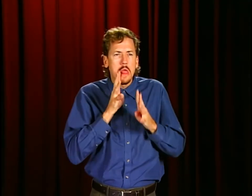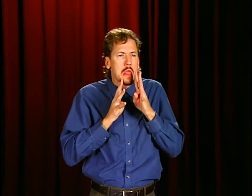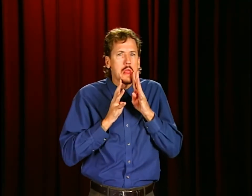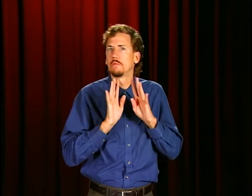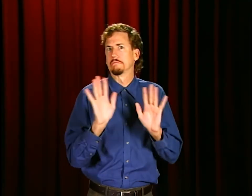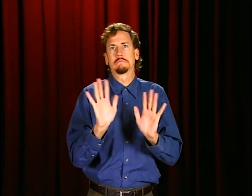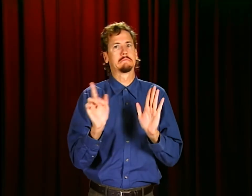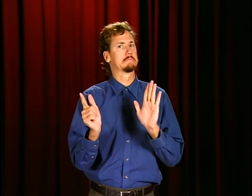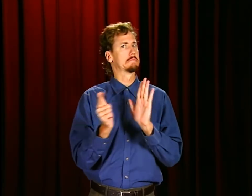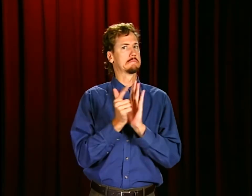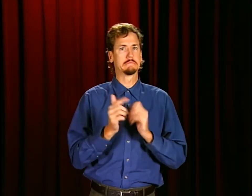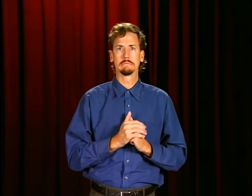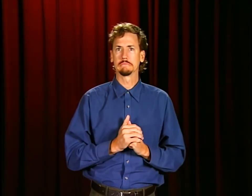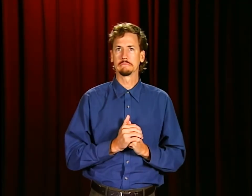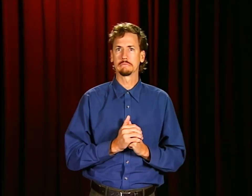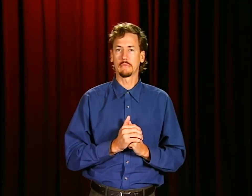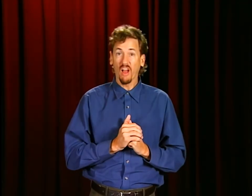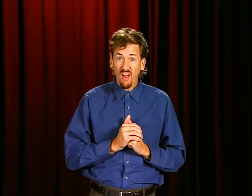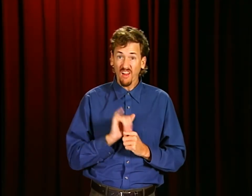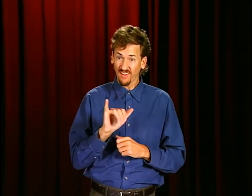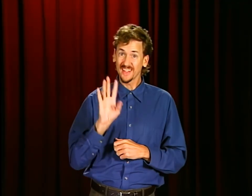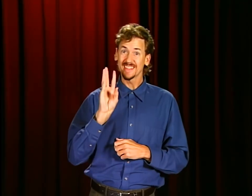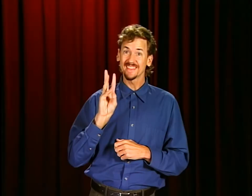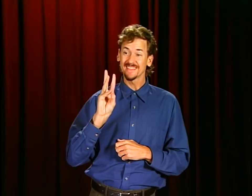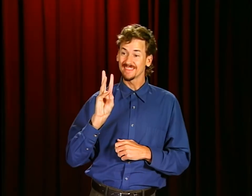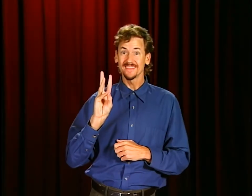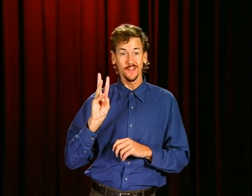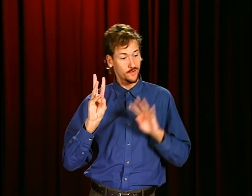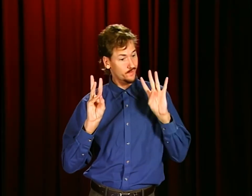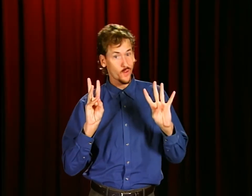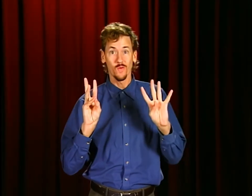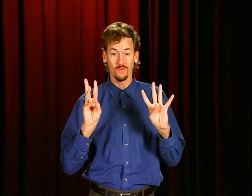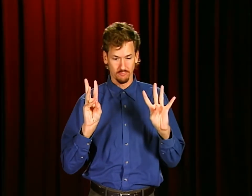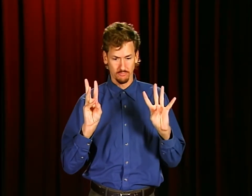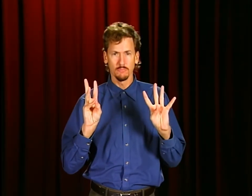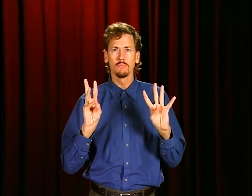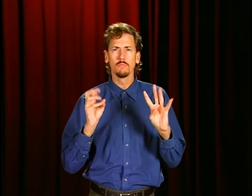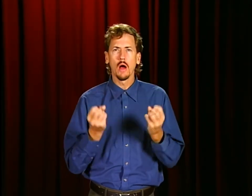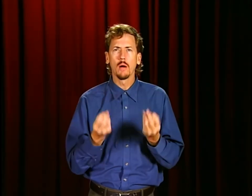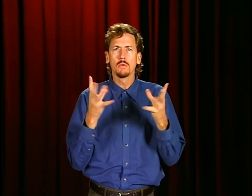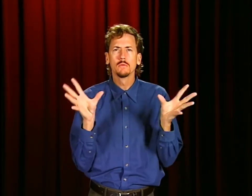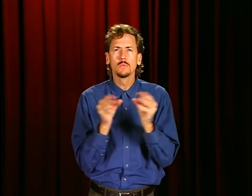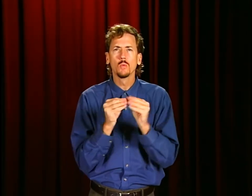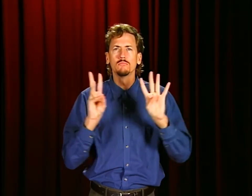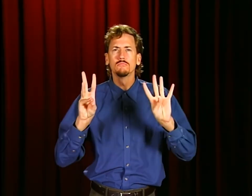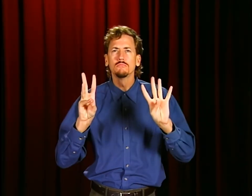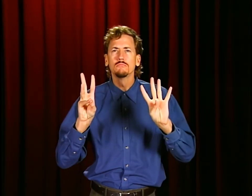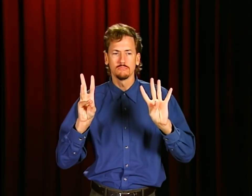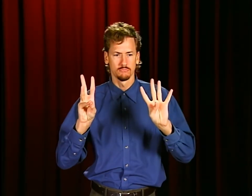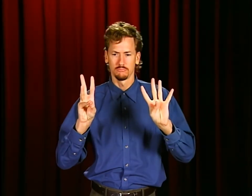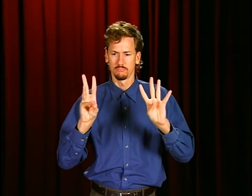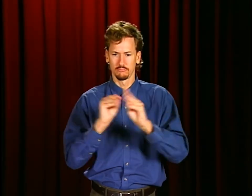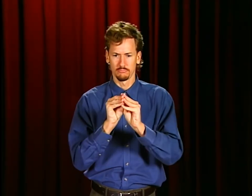THAT WAS THE NAME OF THE COUNTRY. BUT IT WAS A TIME OF FAMINE AND THERE WASN'T ANY WATER AND THERE WASN'T ANY FOOD.